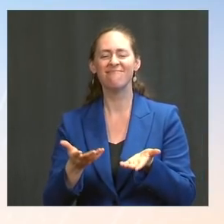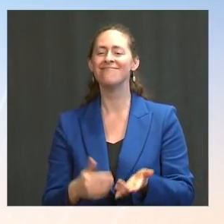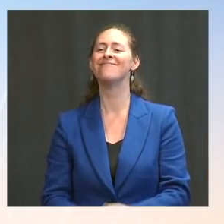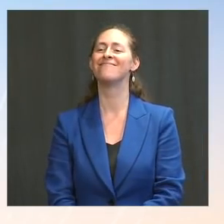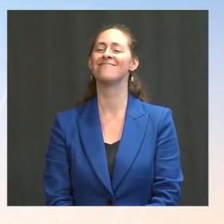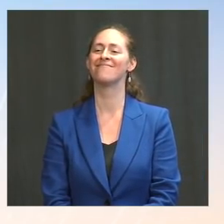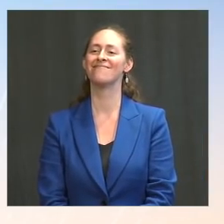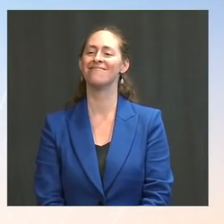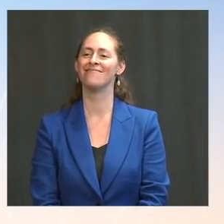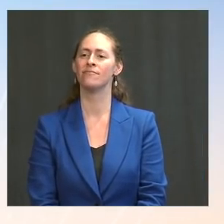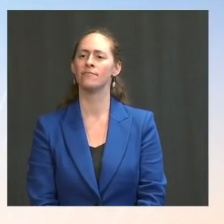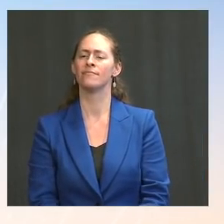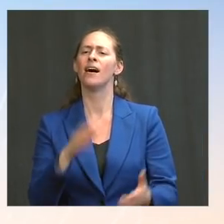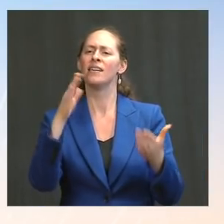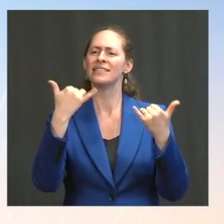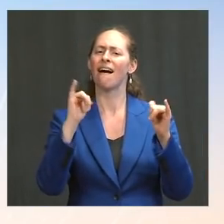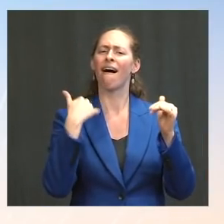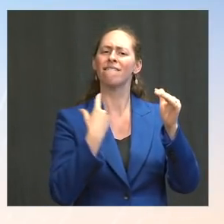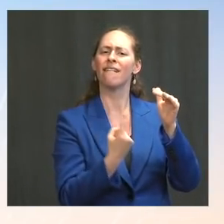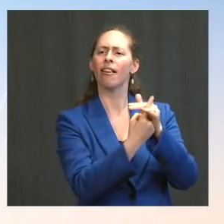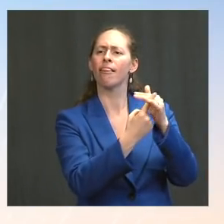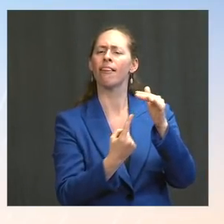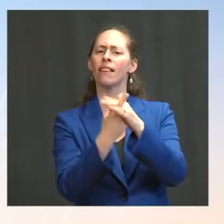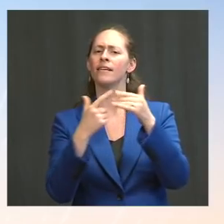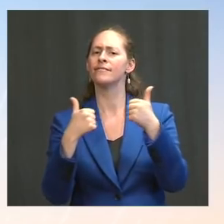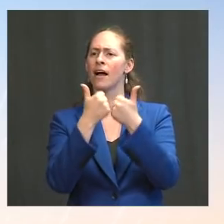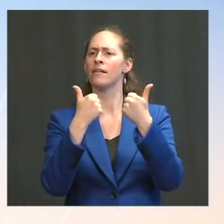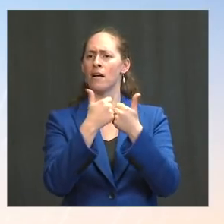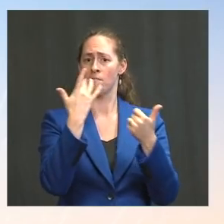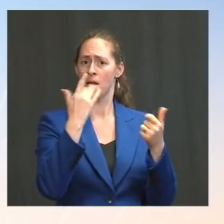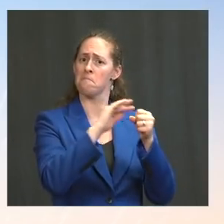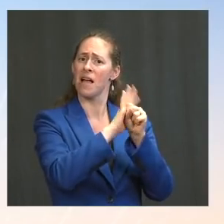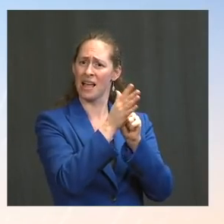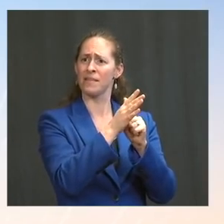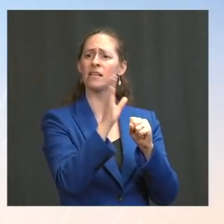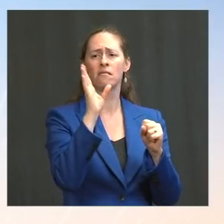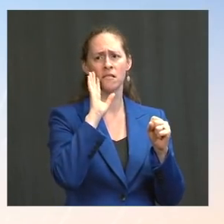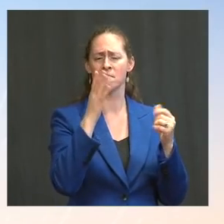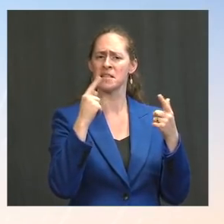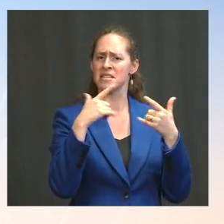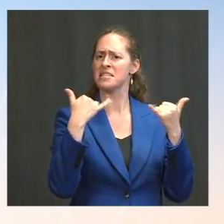that is coming back from a historic pandemic, and we are still down more than 6 million jobs from where we started.